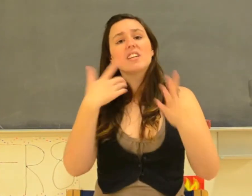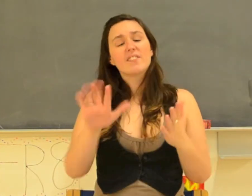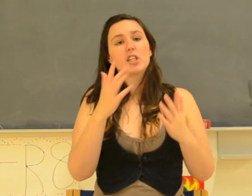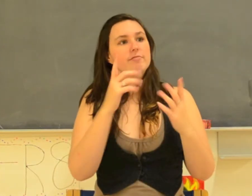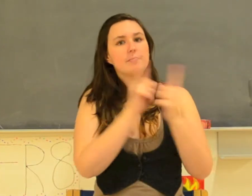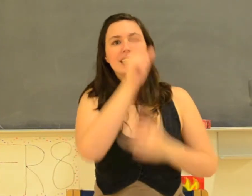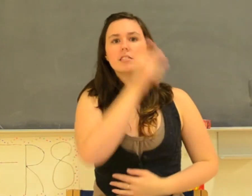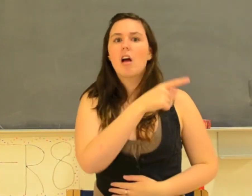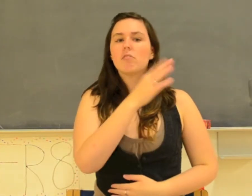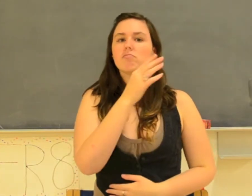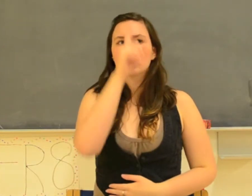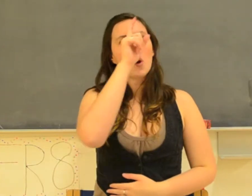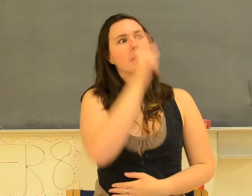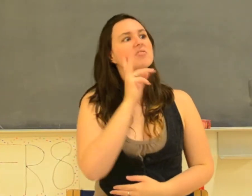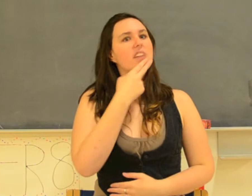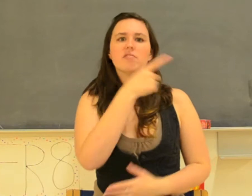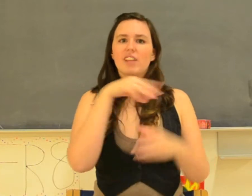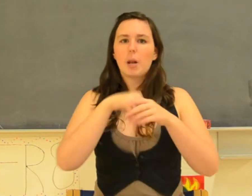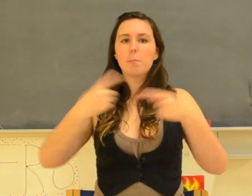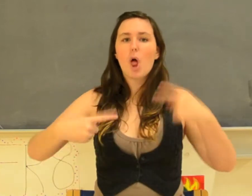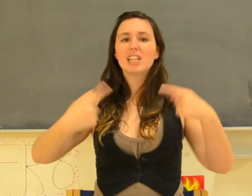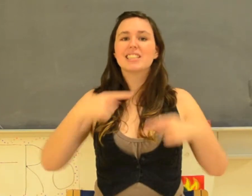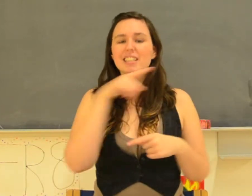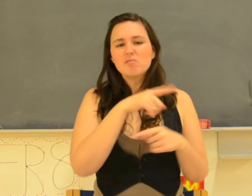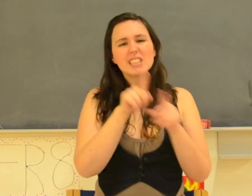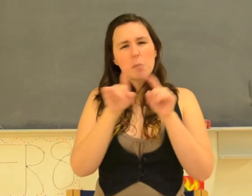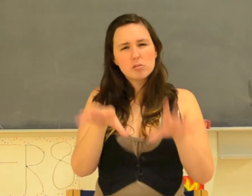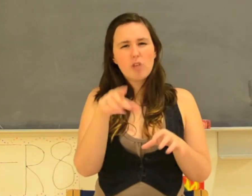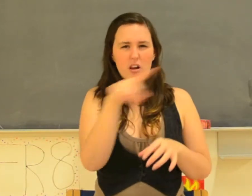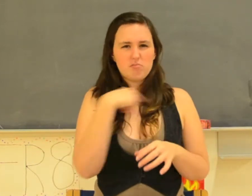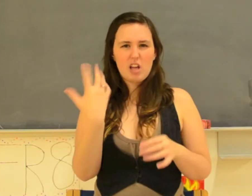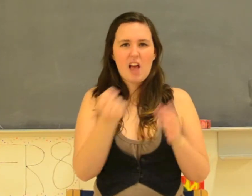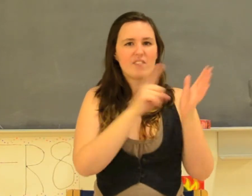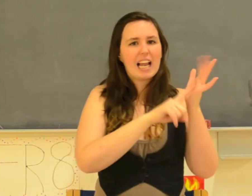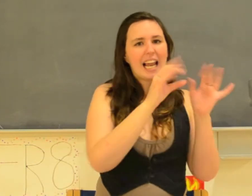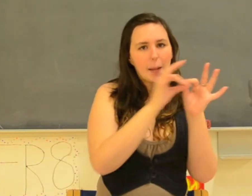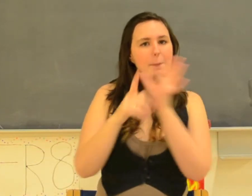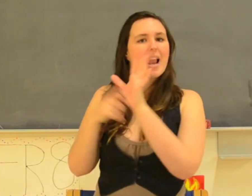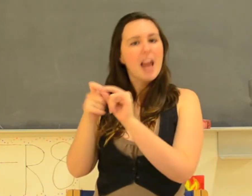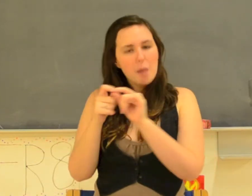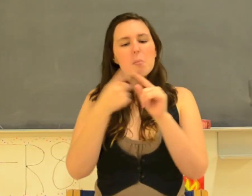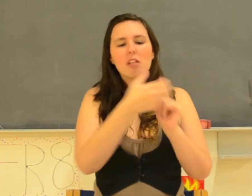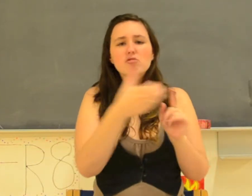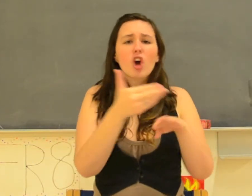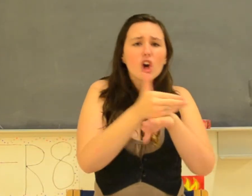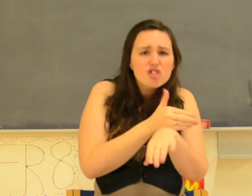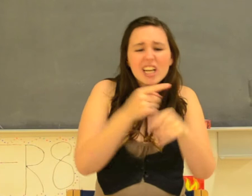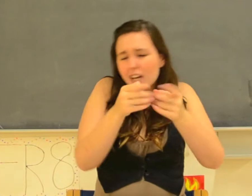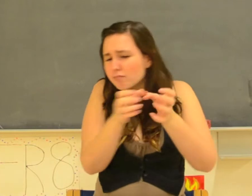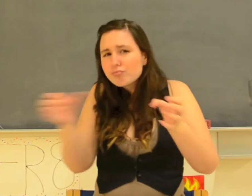We also met a Deaf politician. In Australia we have the Liberal and Labour party along with parties such as greens.